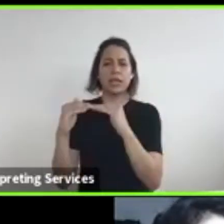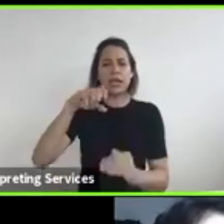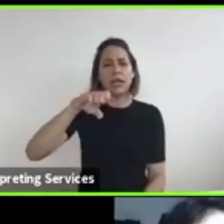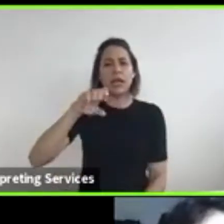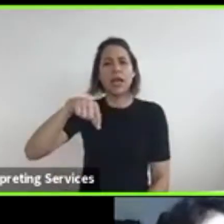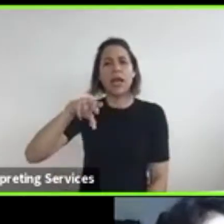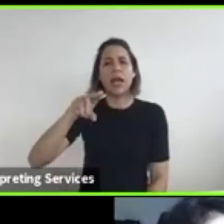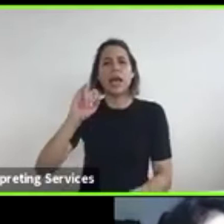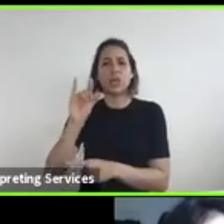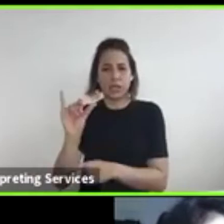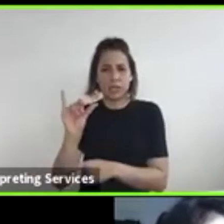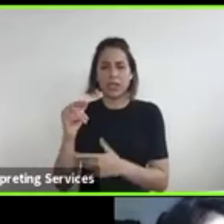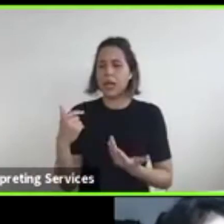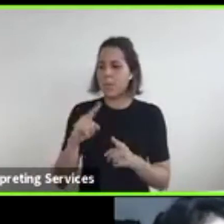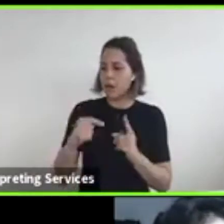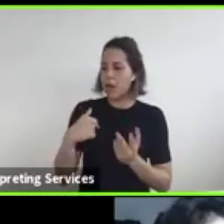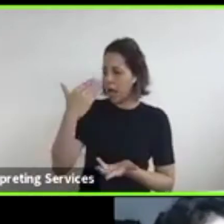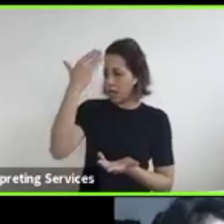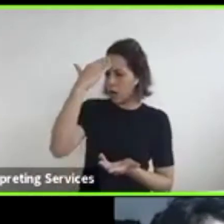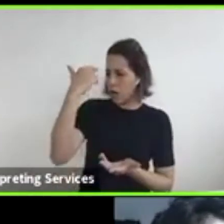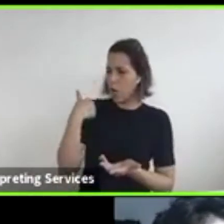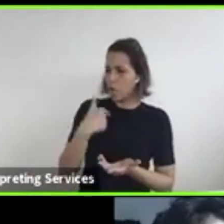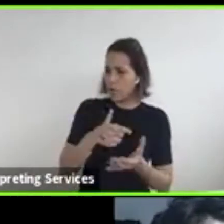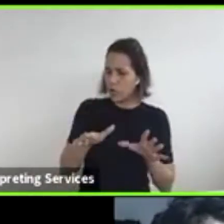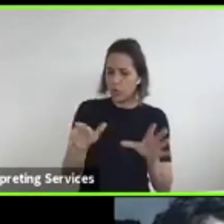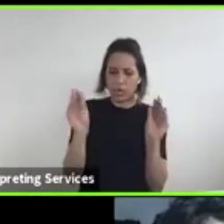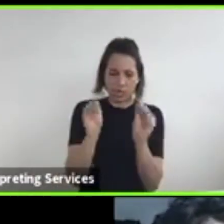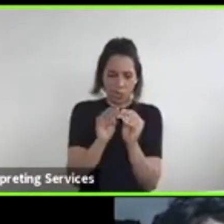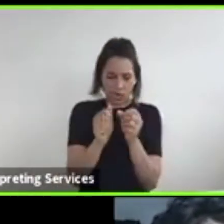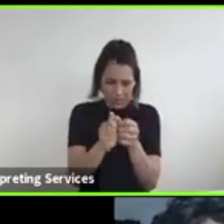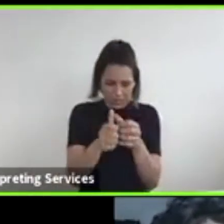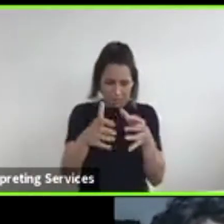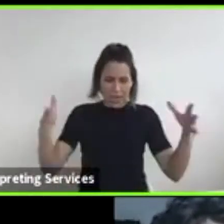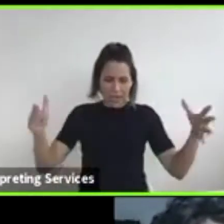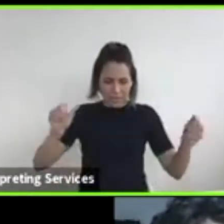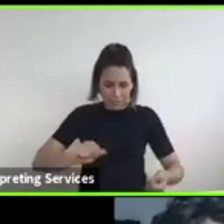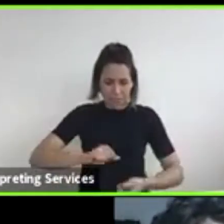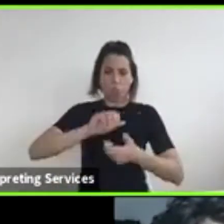OF CONSULIATORY AND EXPANSIVE WAYS AND IN MY MIND, WE NEED TO DO THAT IN RELATIONALITY,